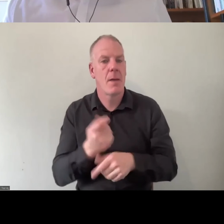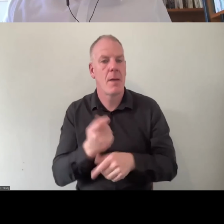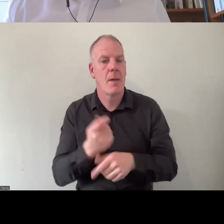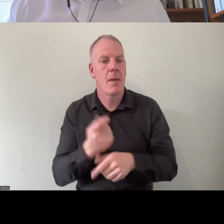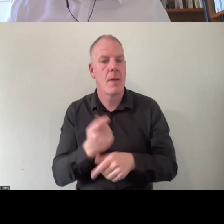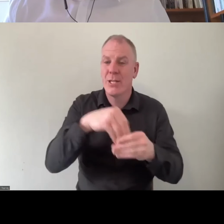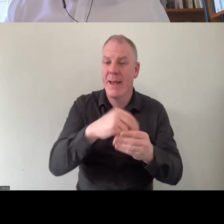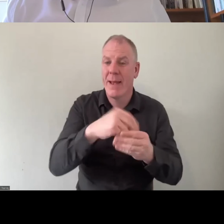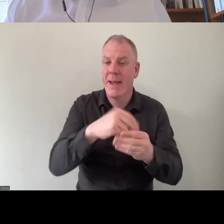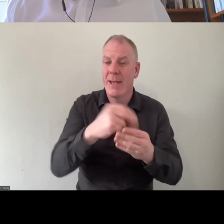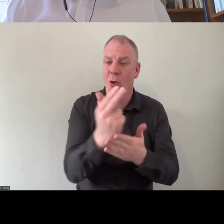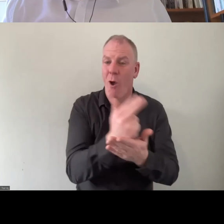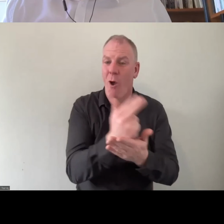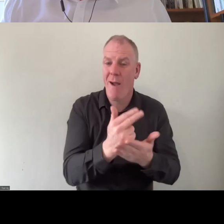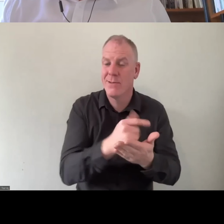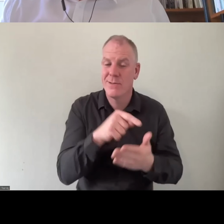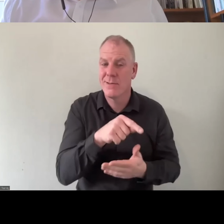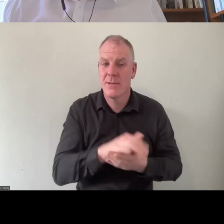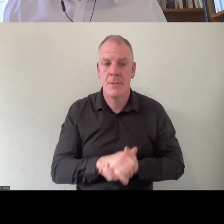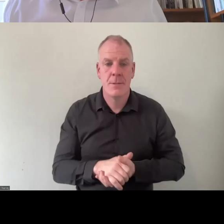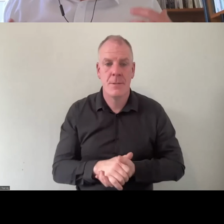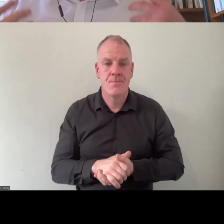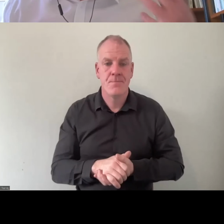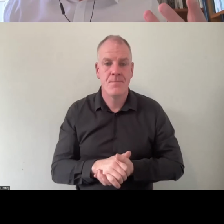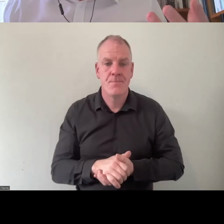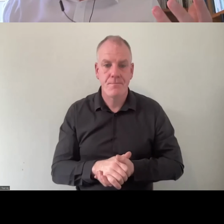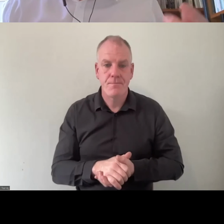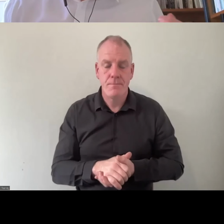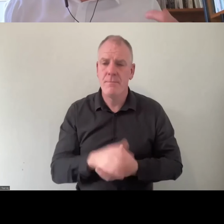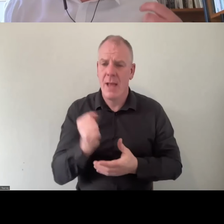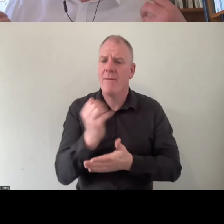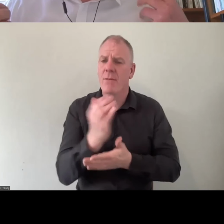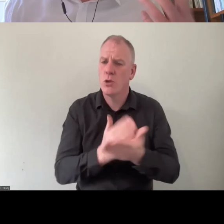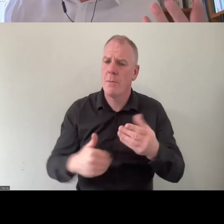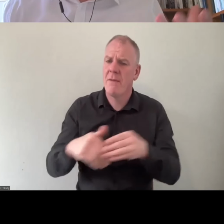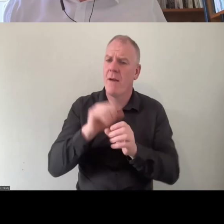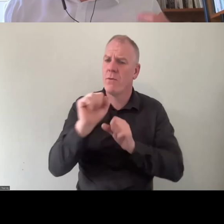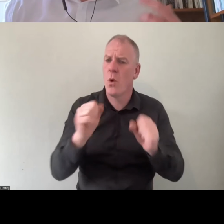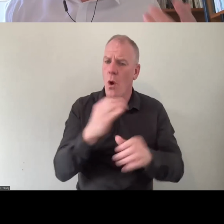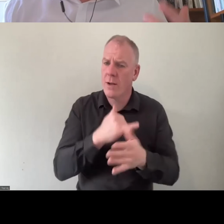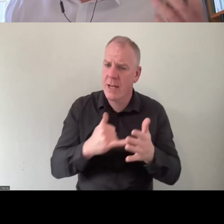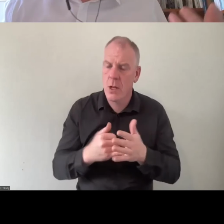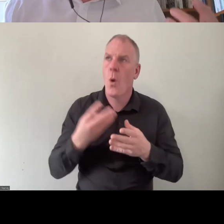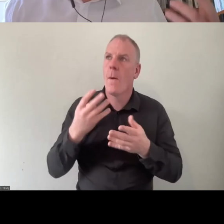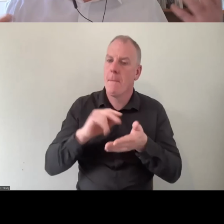So there'll be people within your organisation who are organising exhibitions, events, seminars,